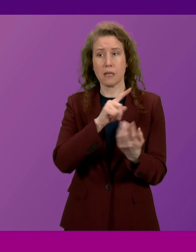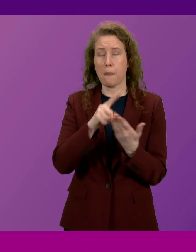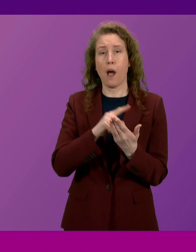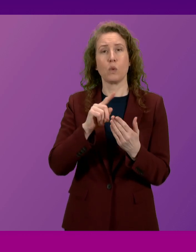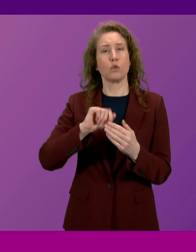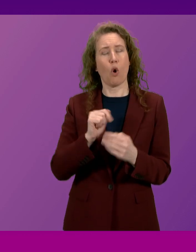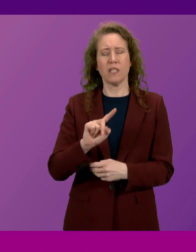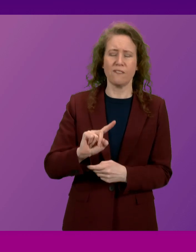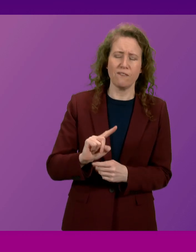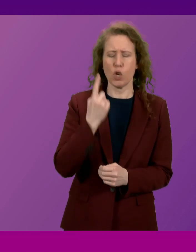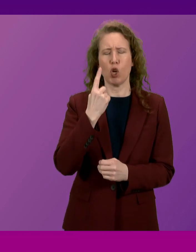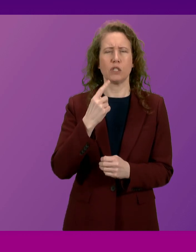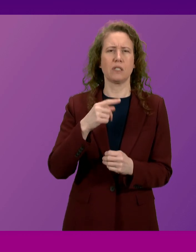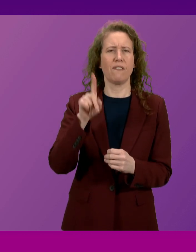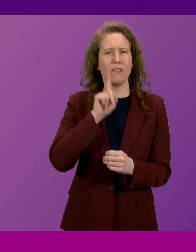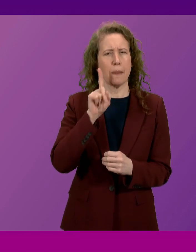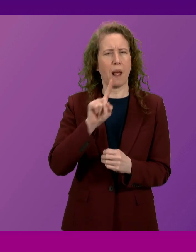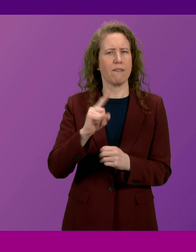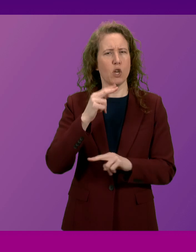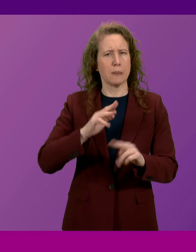and the longest-serving First Minister. I notice